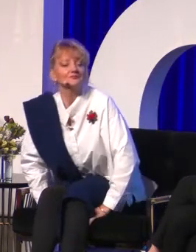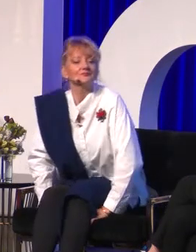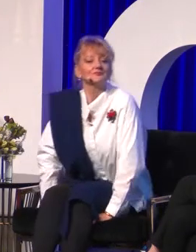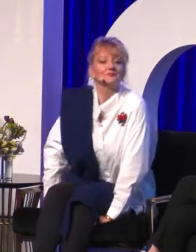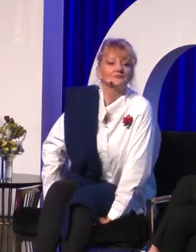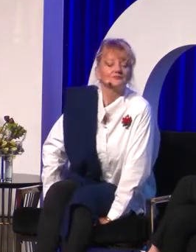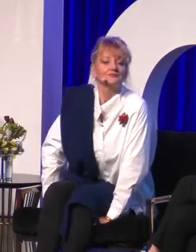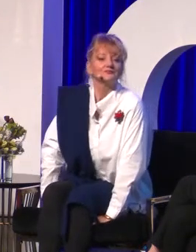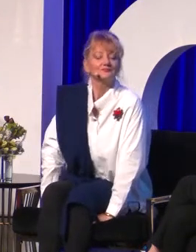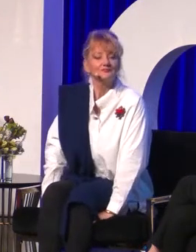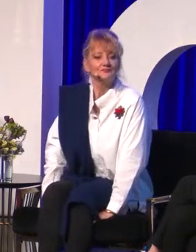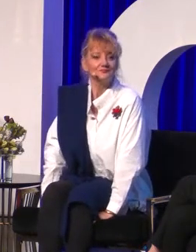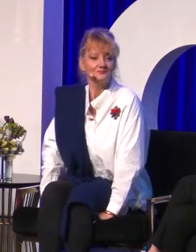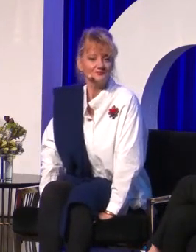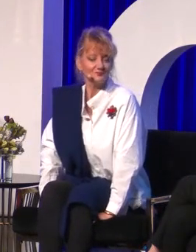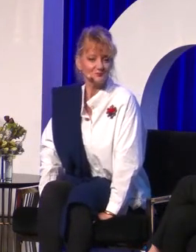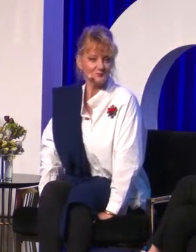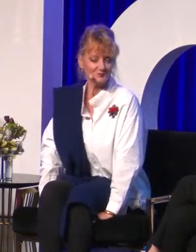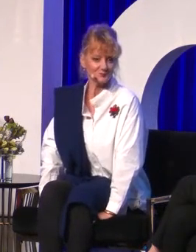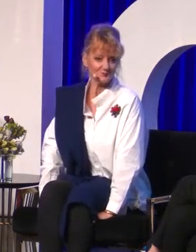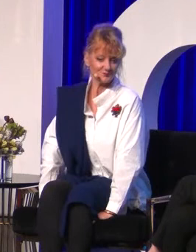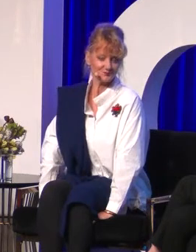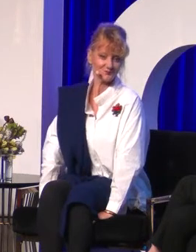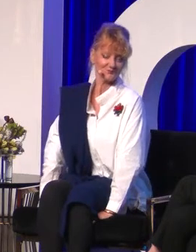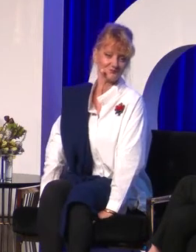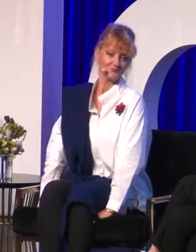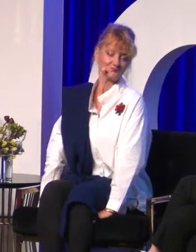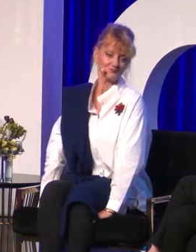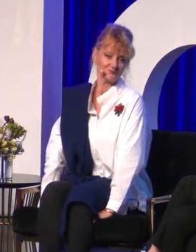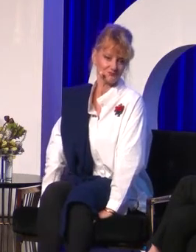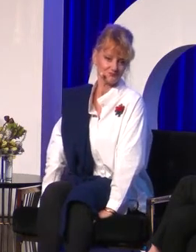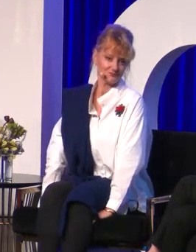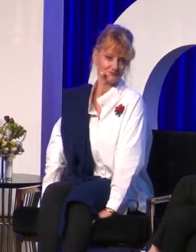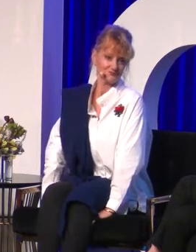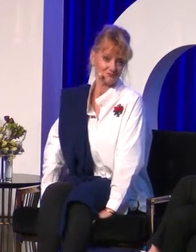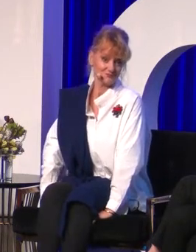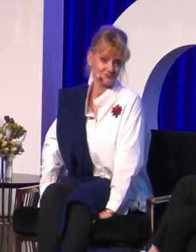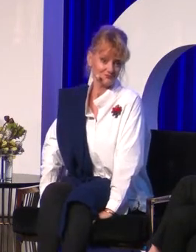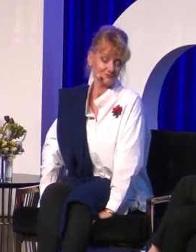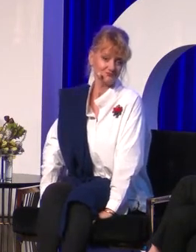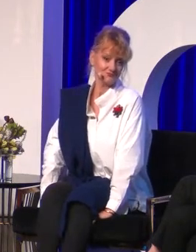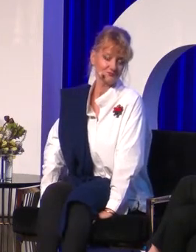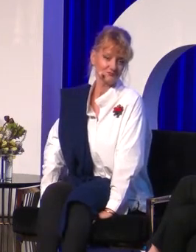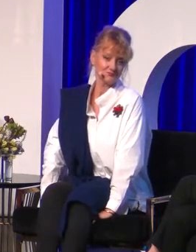a profession like me who wants to advocate for the creatives in high schools, in the system?